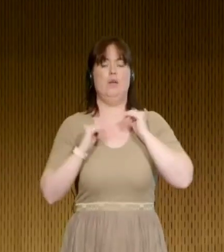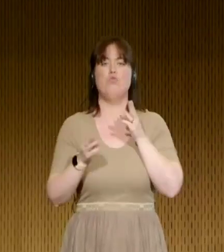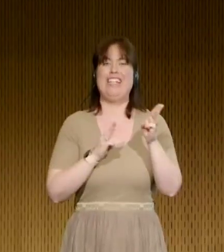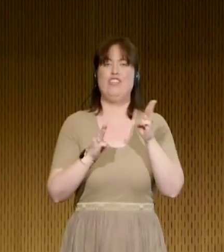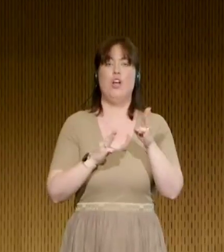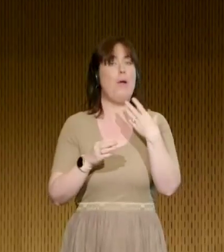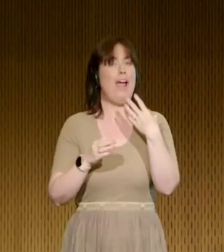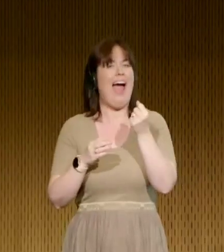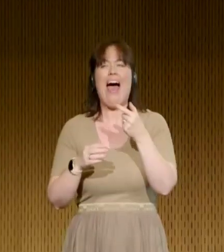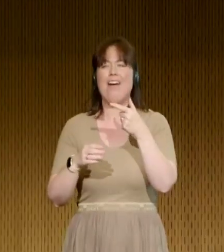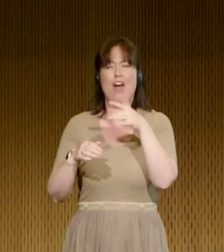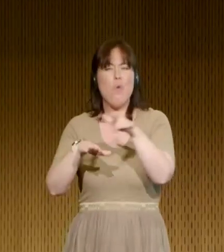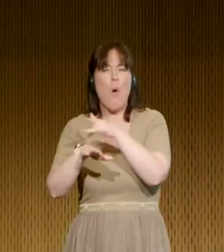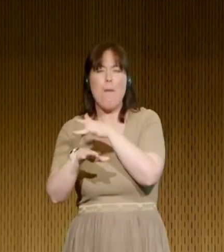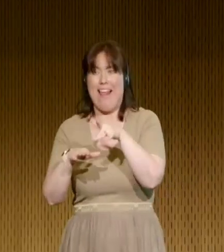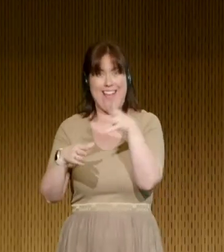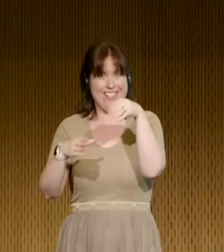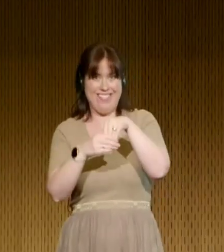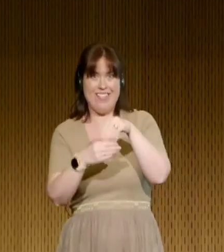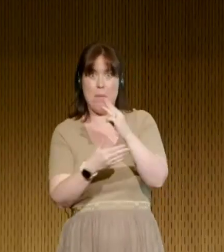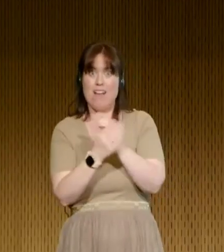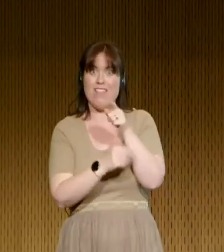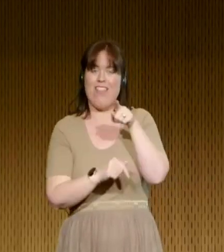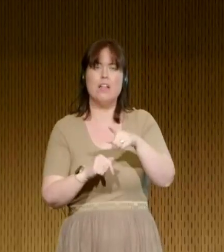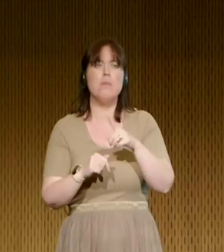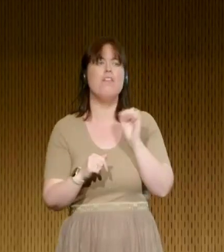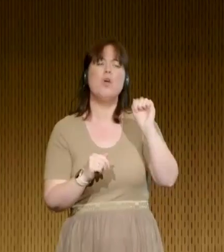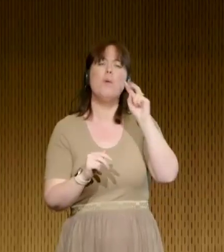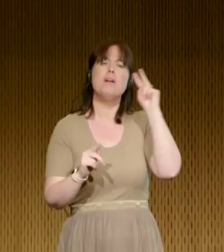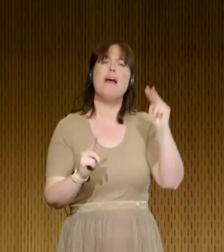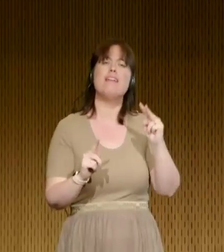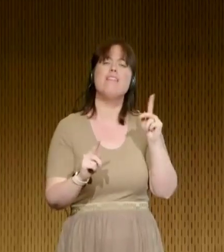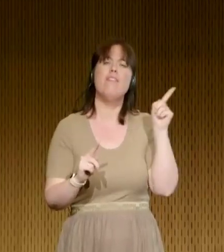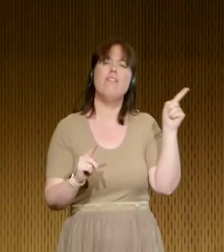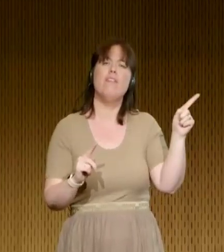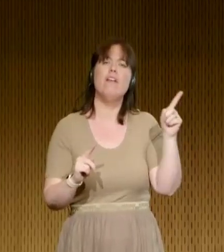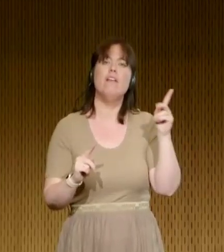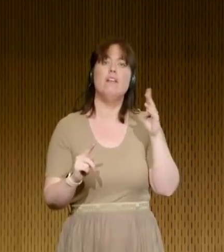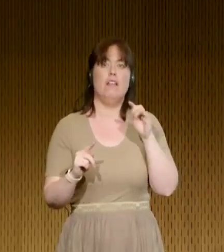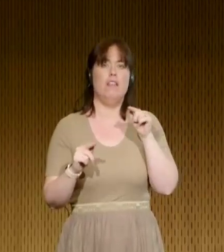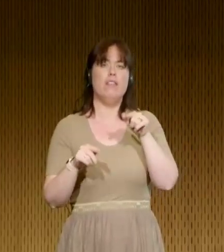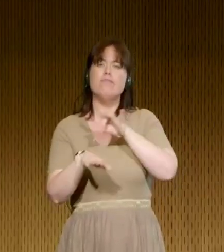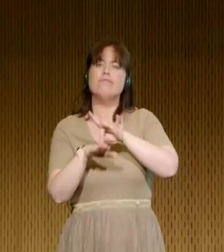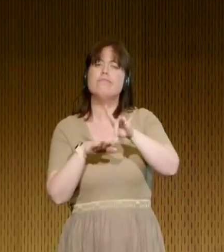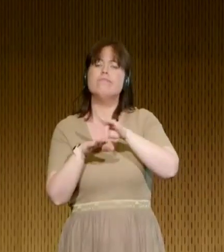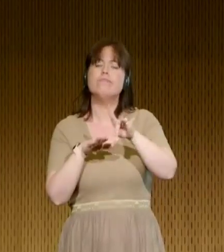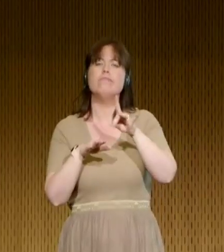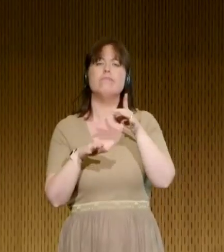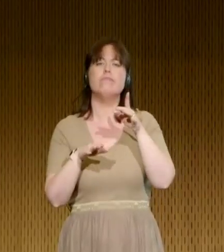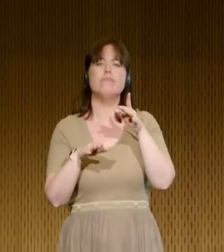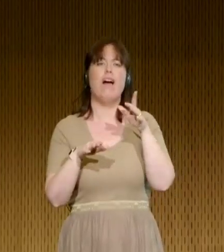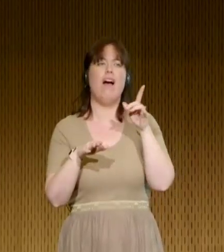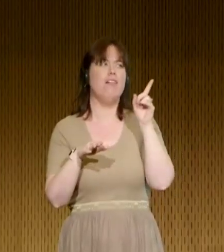as well. But from your point of view how does this how this lovely golden thread how does this link